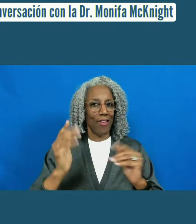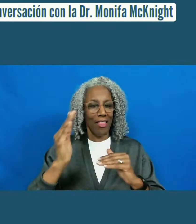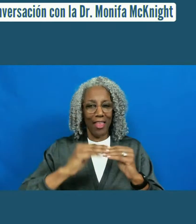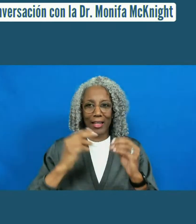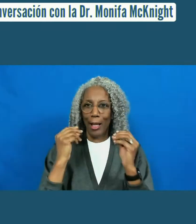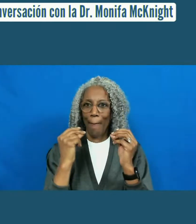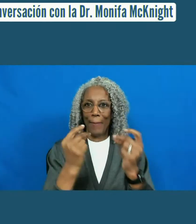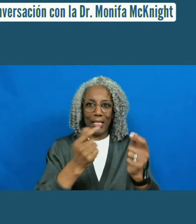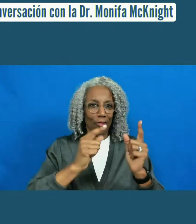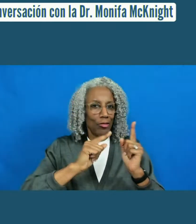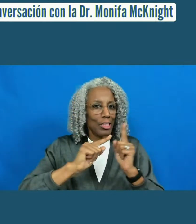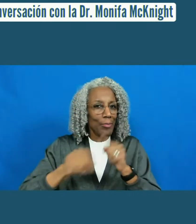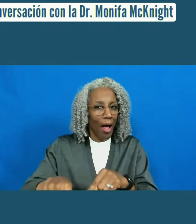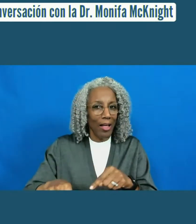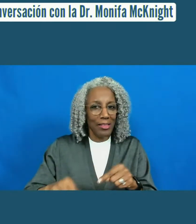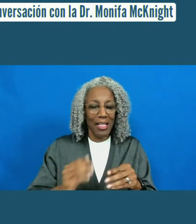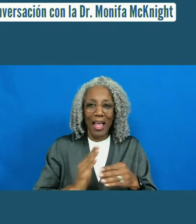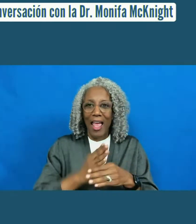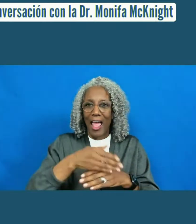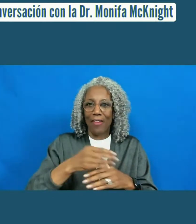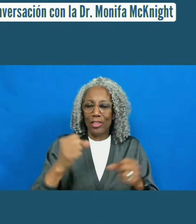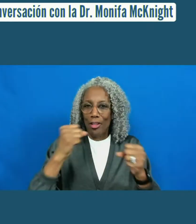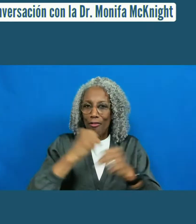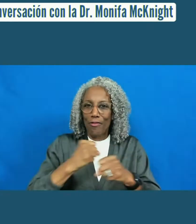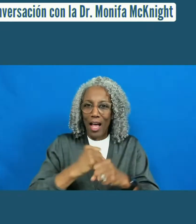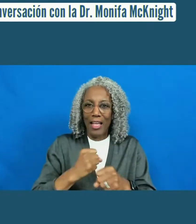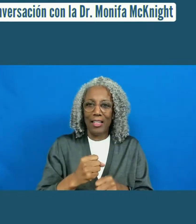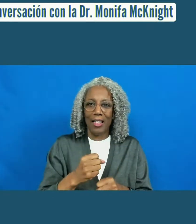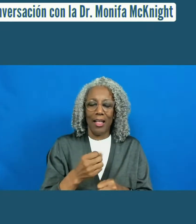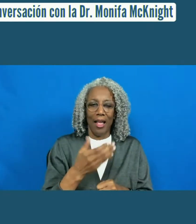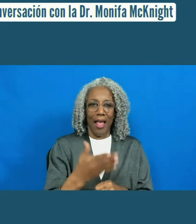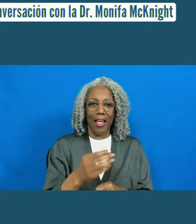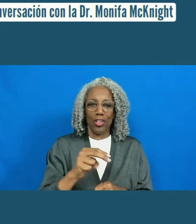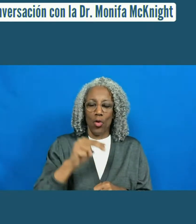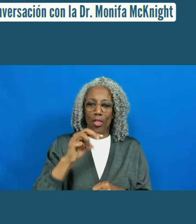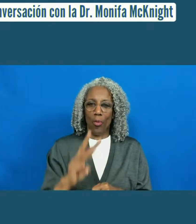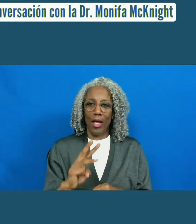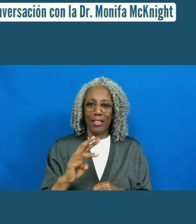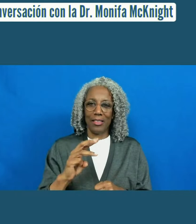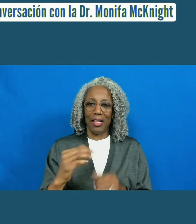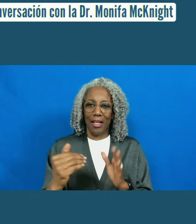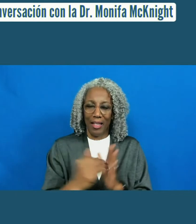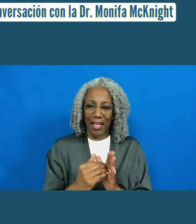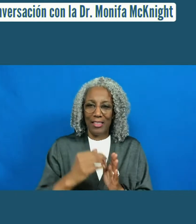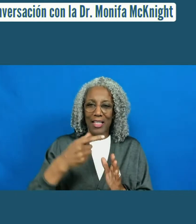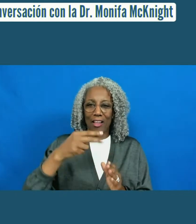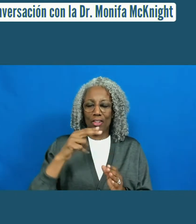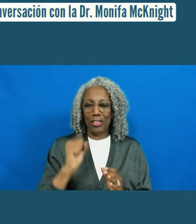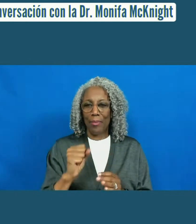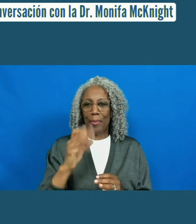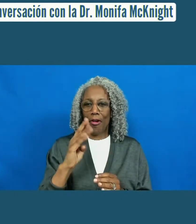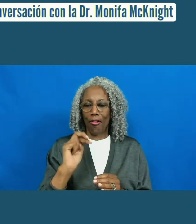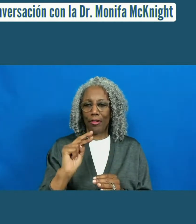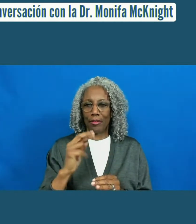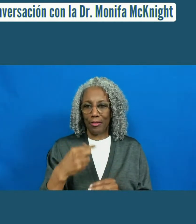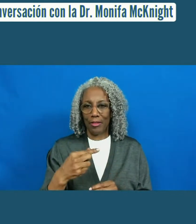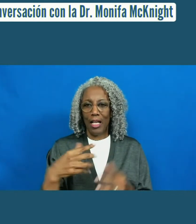deployed. This is in stark contrast to the immediate and real time tiered response. M.C.P.S. implemented after the